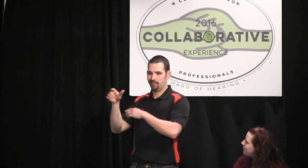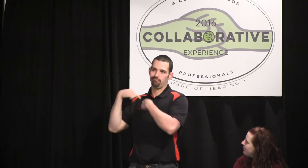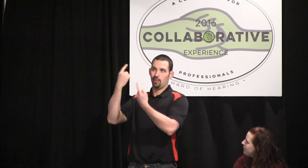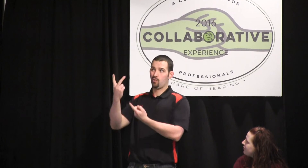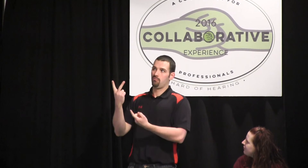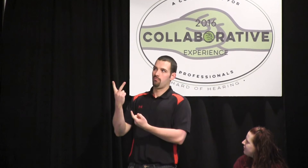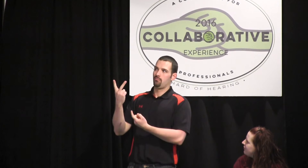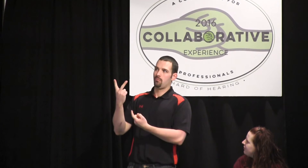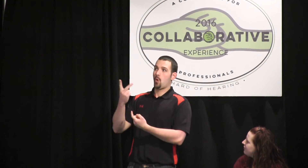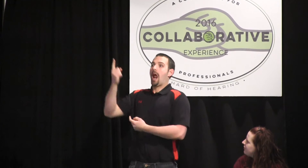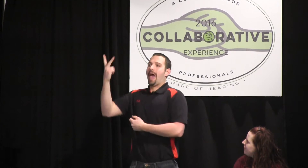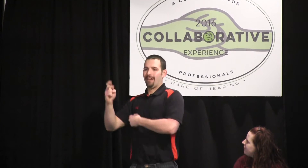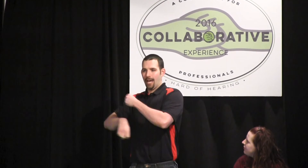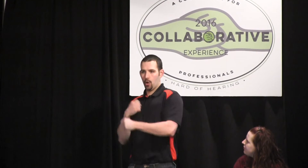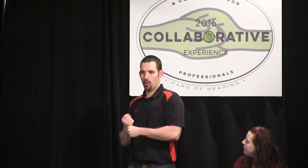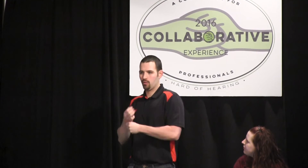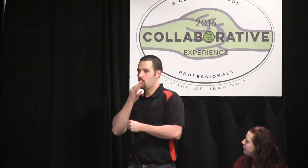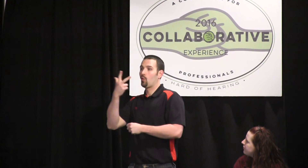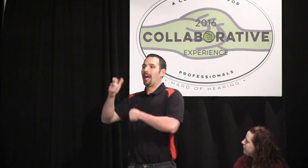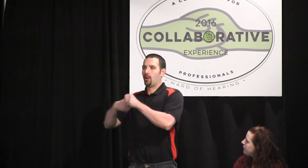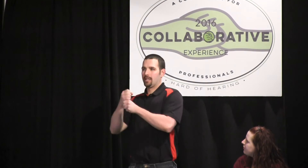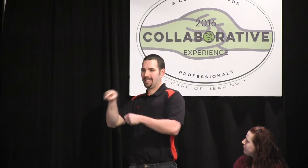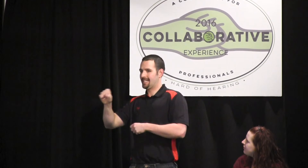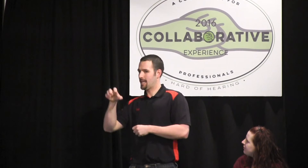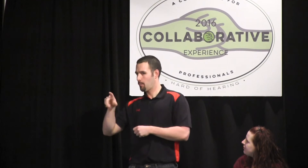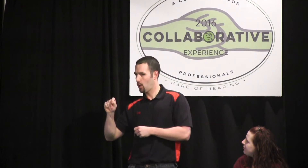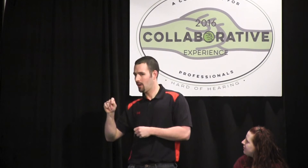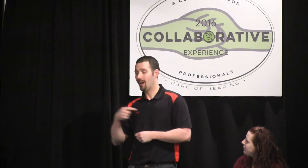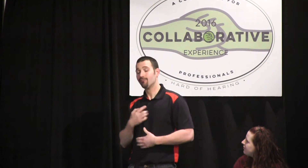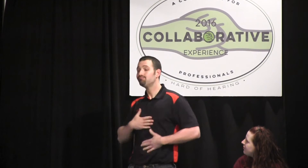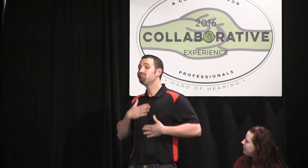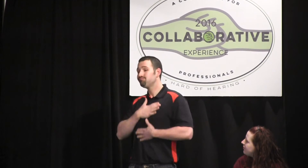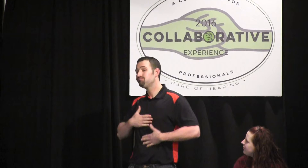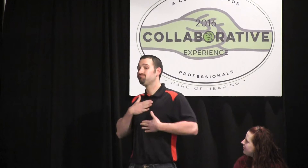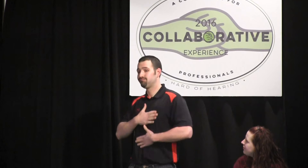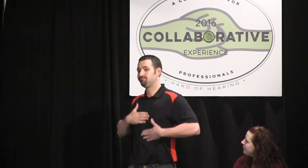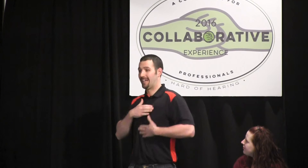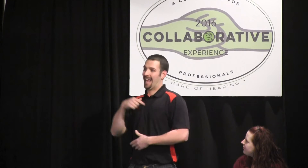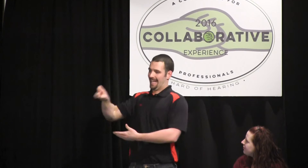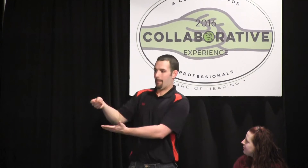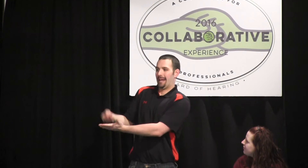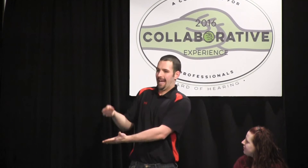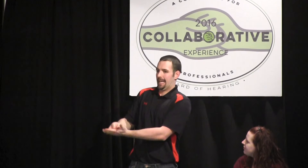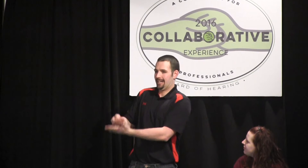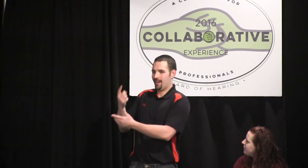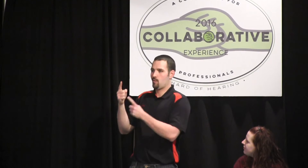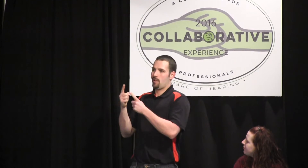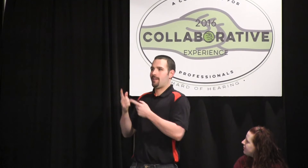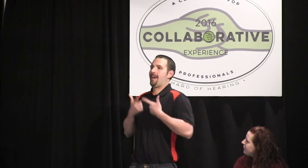You make those and send them off. I've been there, yeah, two and a half years now, almost three years in September and I've really been enjoying that work